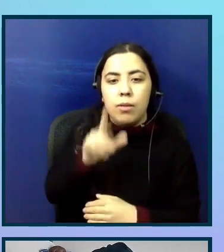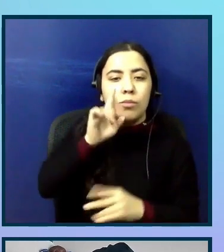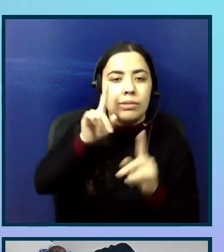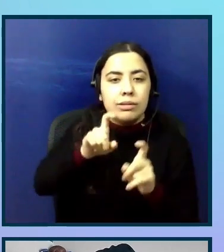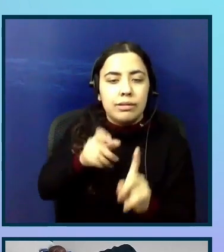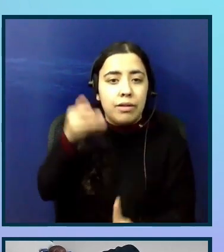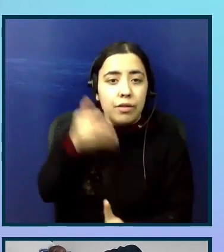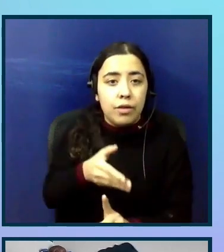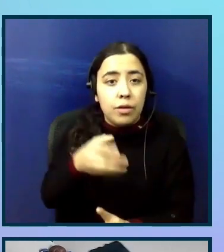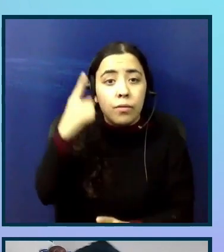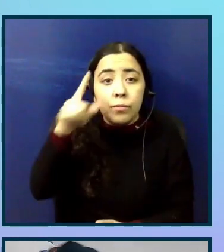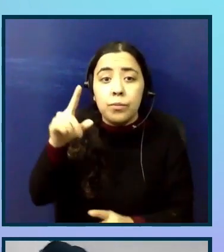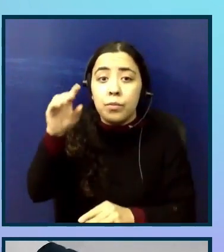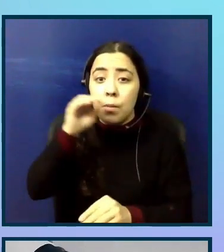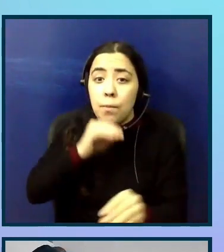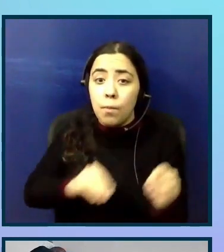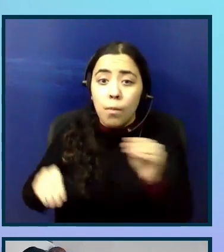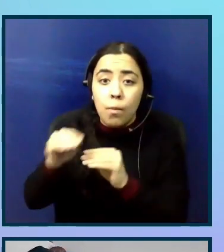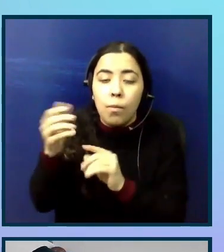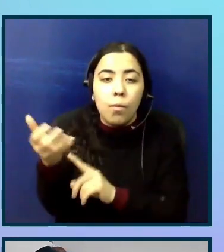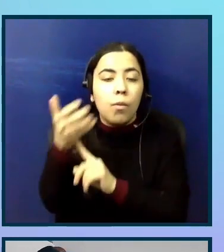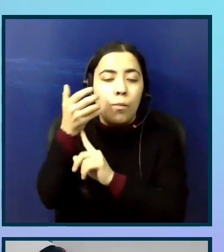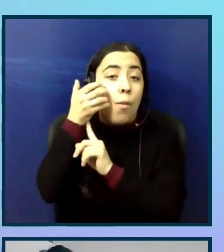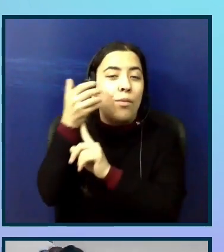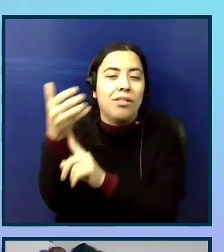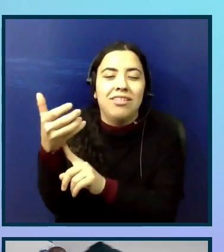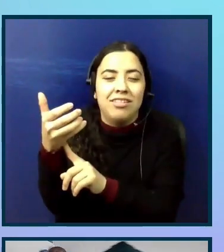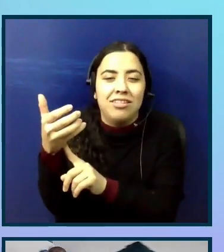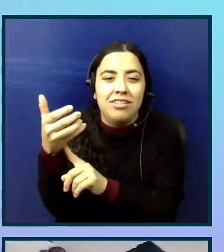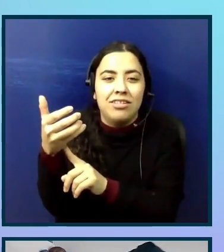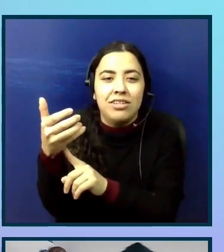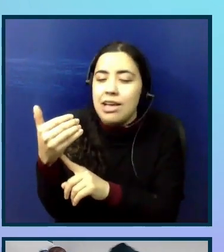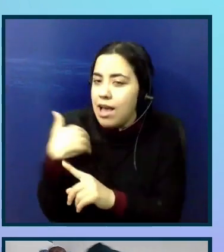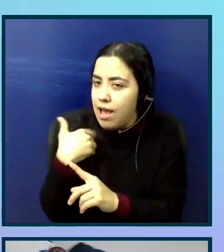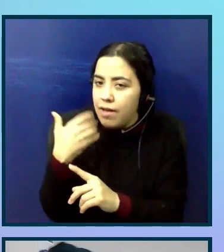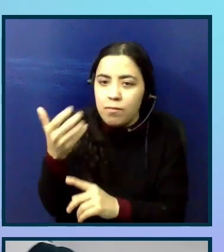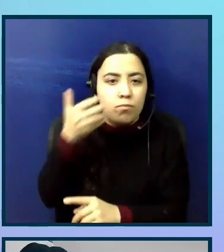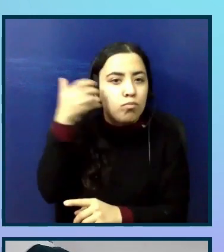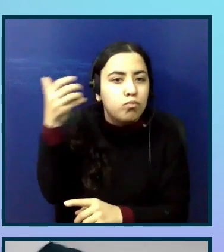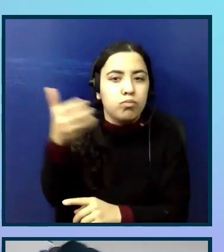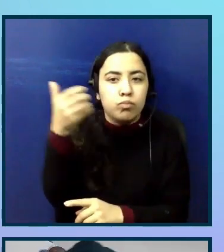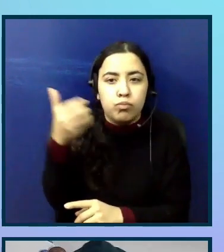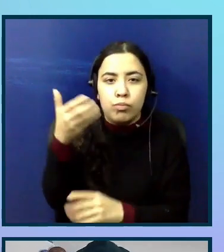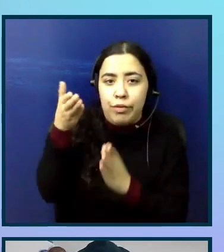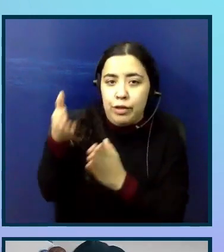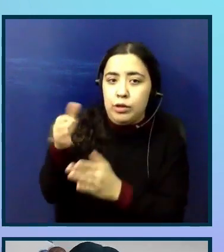And for your mobile folks, there is still mobile automation tied to it as well. So for Android, there's a Google access scanner.